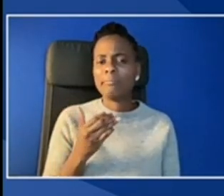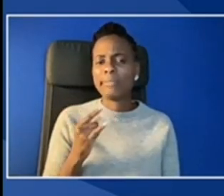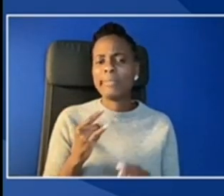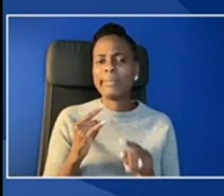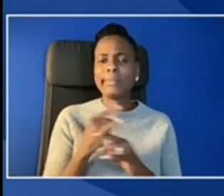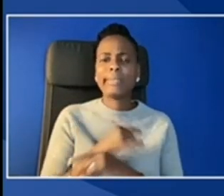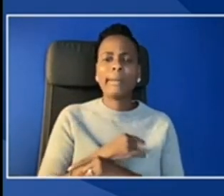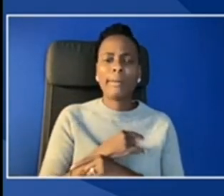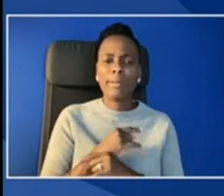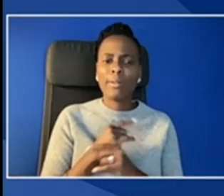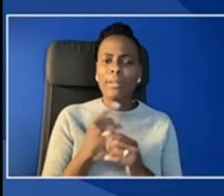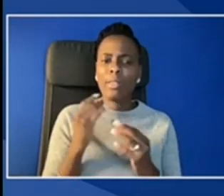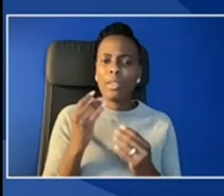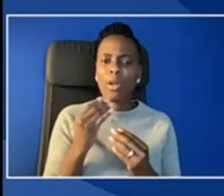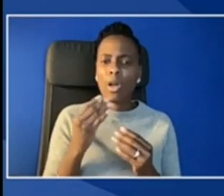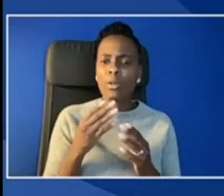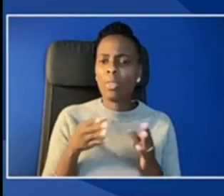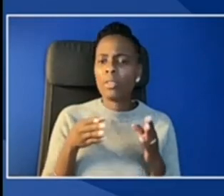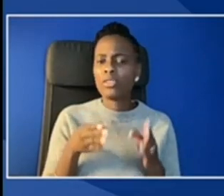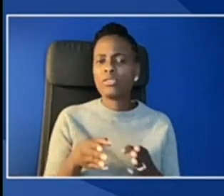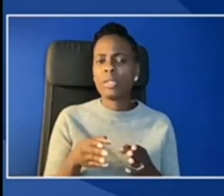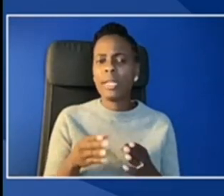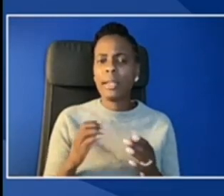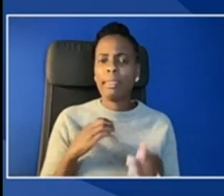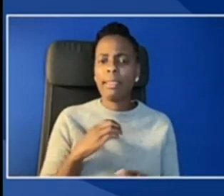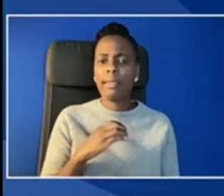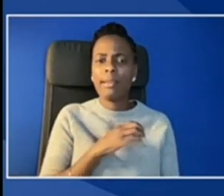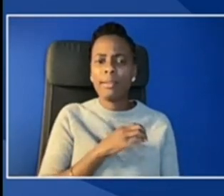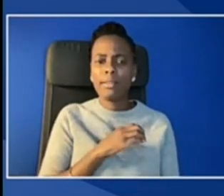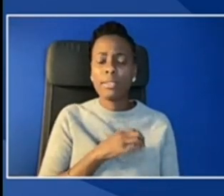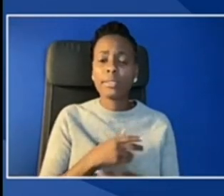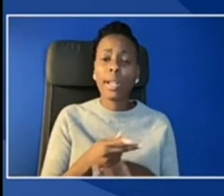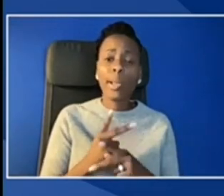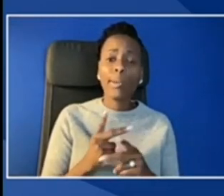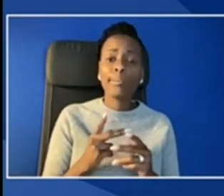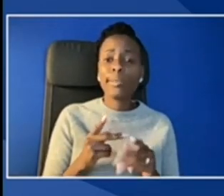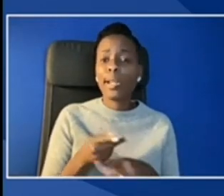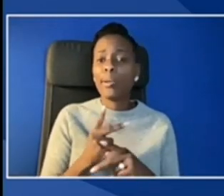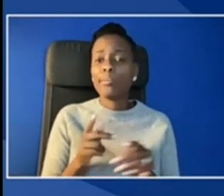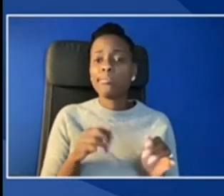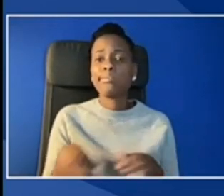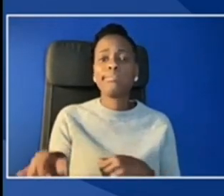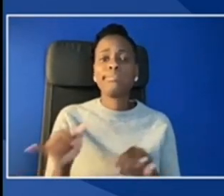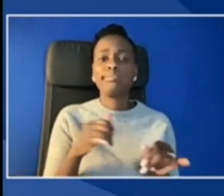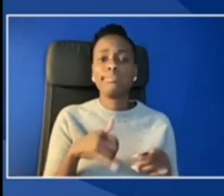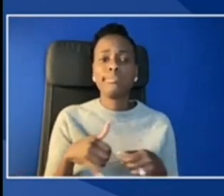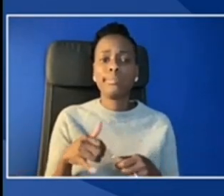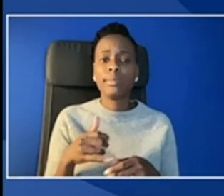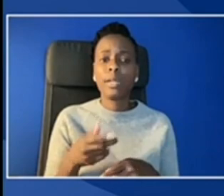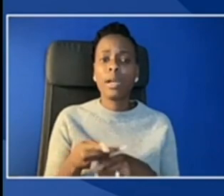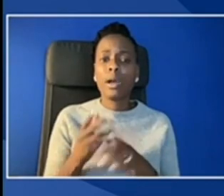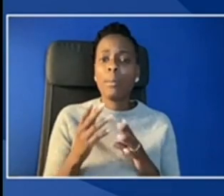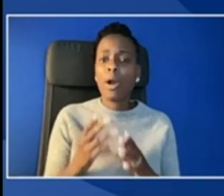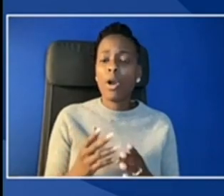halls of Congress that a loan is a loan, and borrowers, if they agreed to terms, are therefore responsible and need to repay